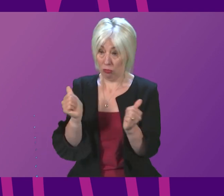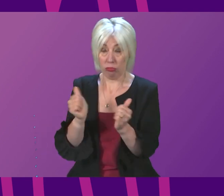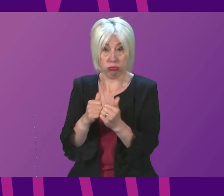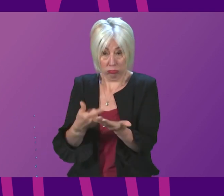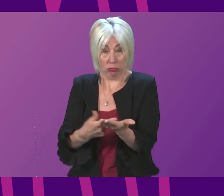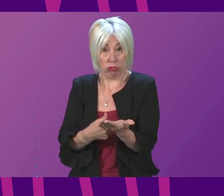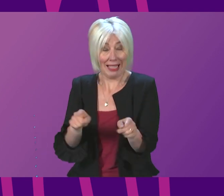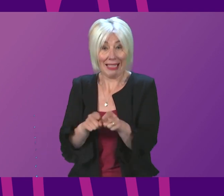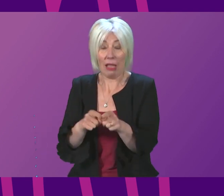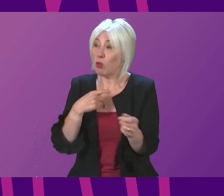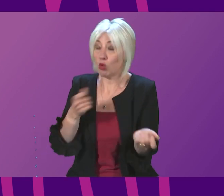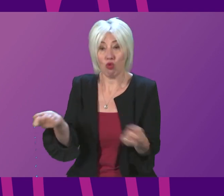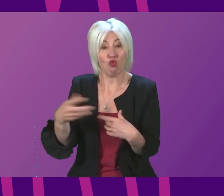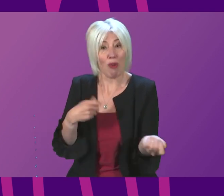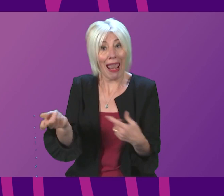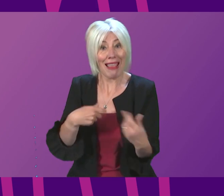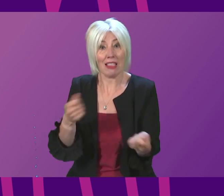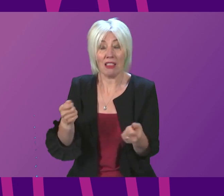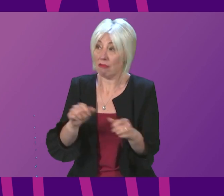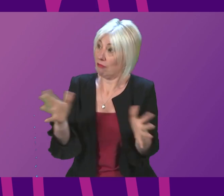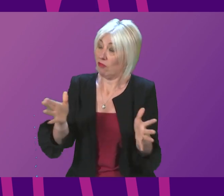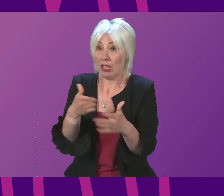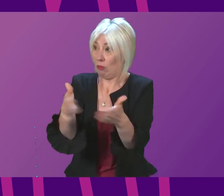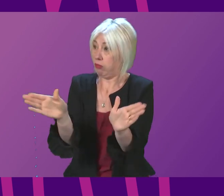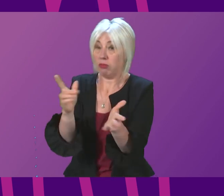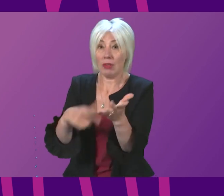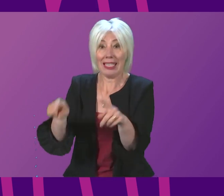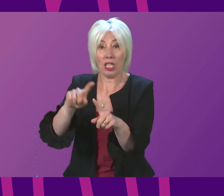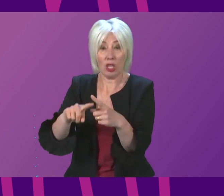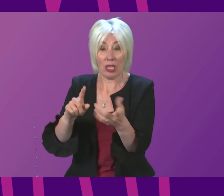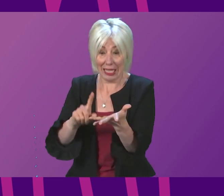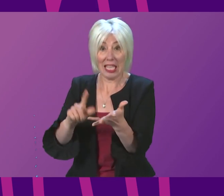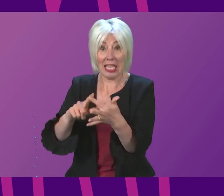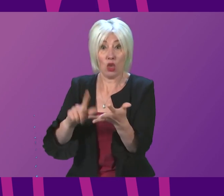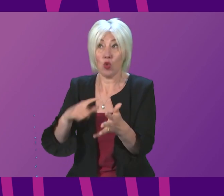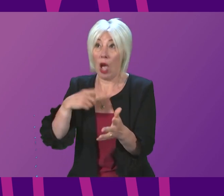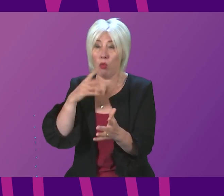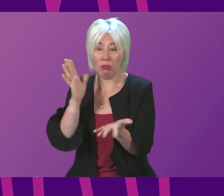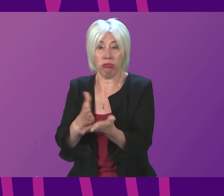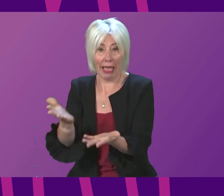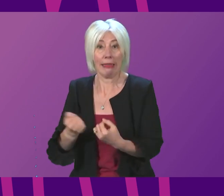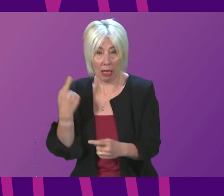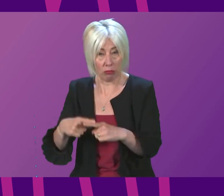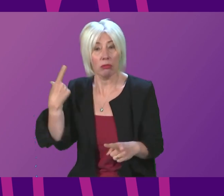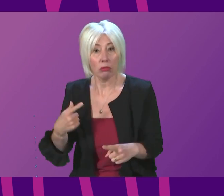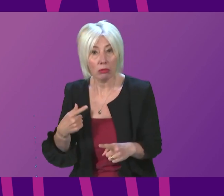continue to trade freely across the single market, I would take it in a heartbeat. That is the reality.